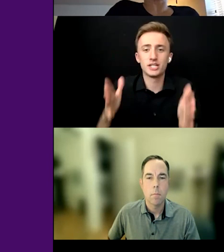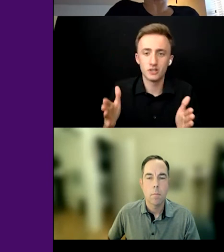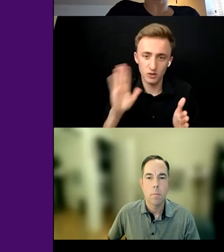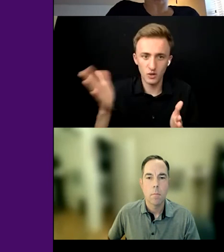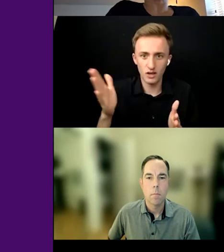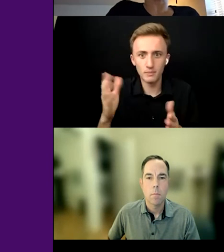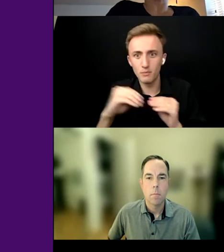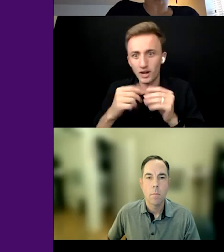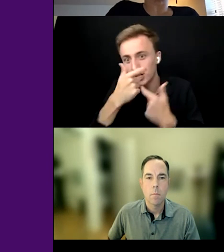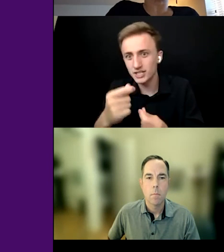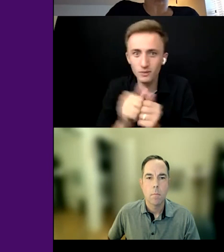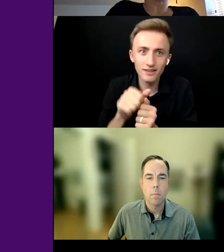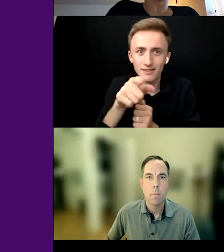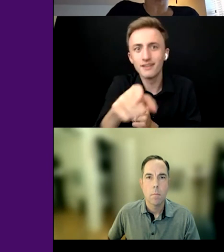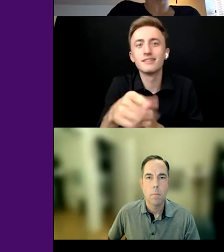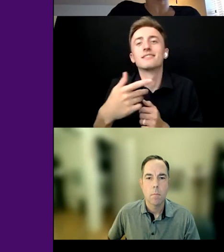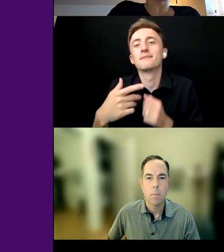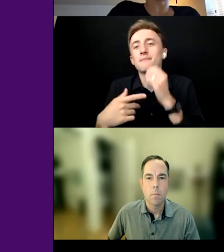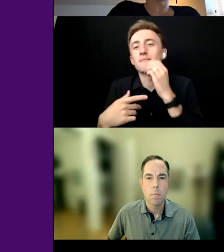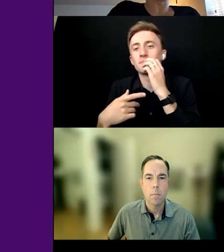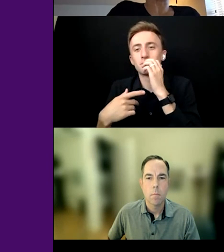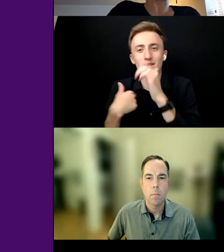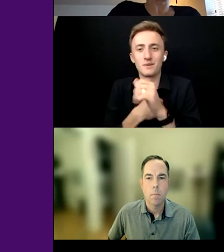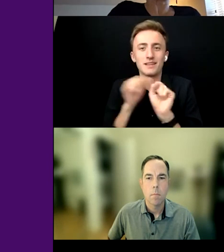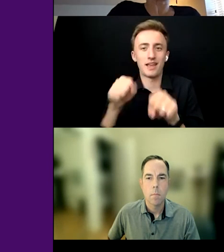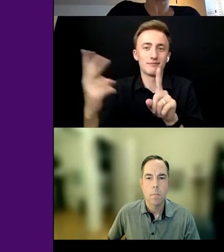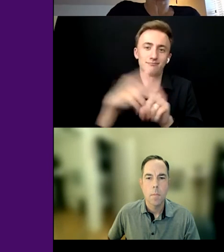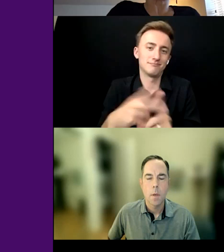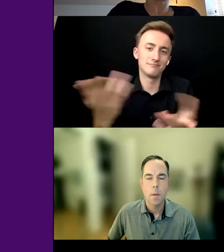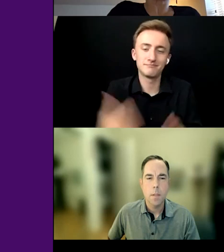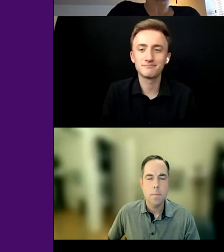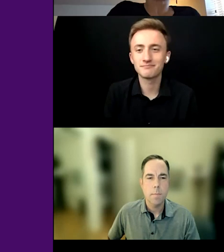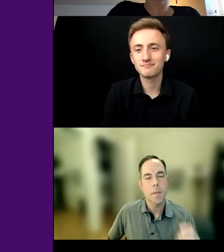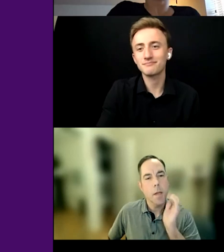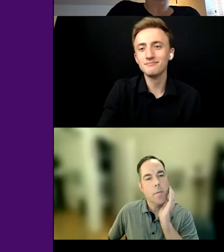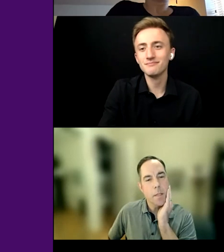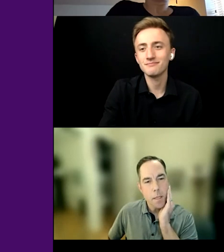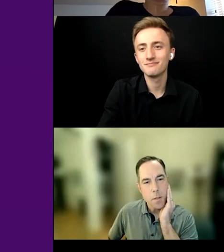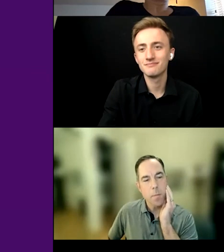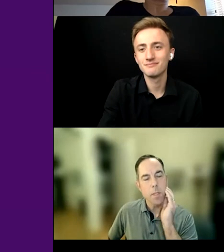in this and we can get this implemented. >> Rob: That is kind of fascinating to me